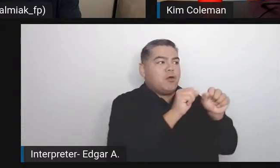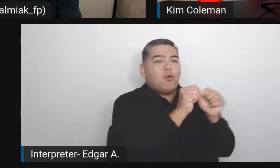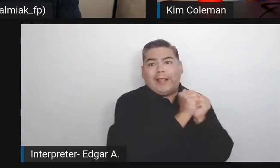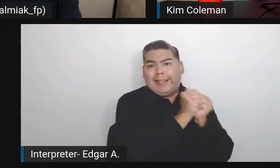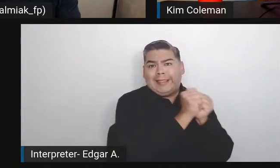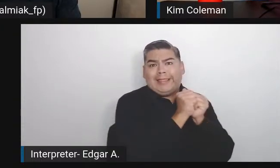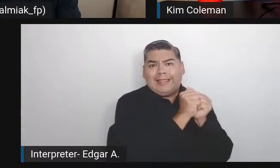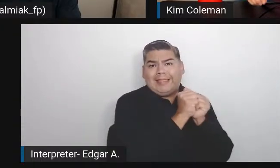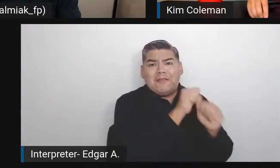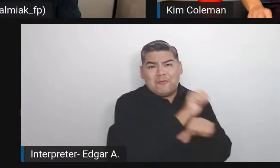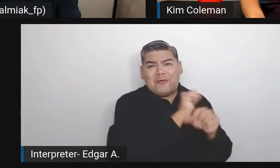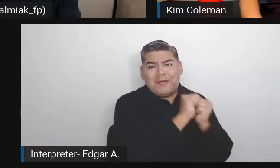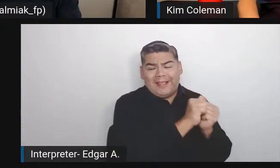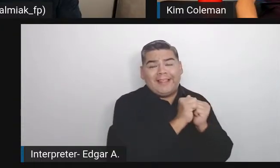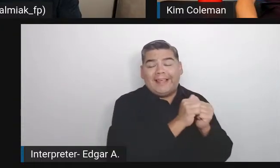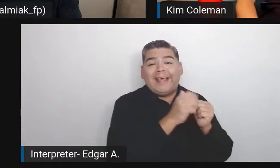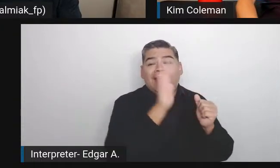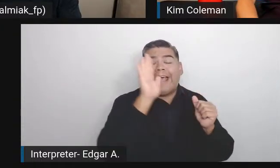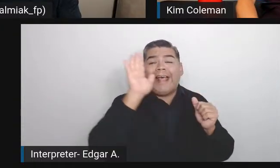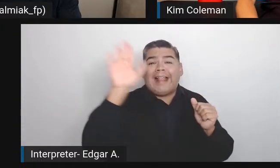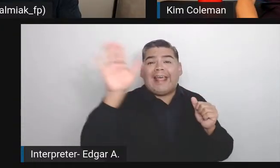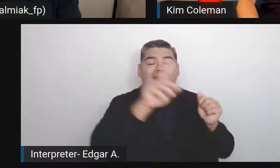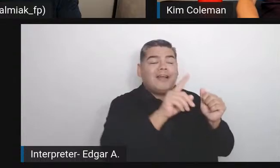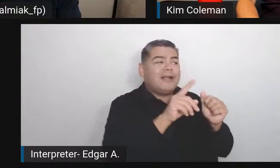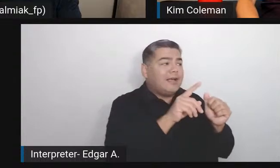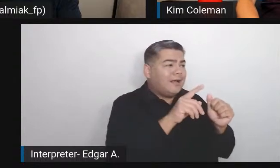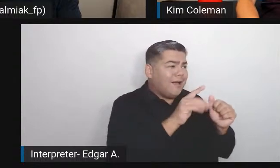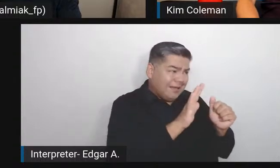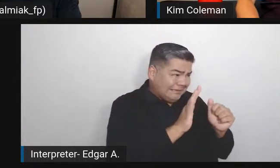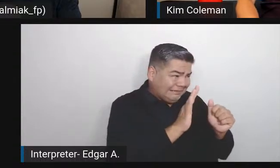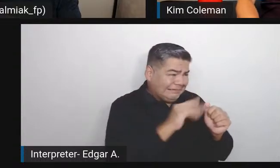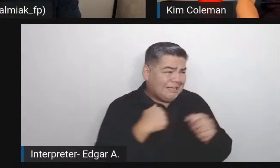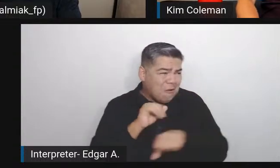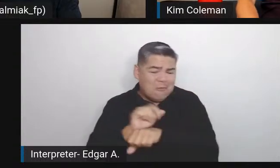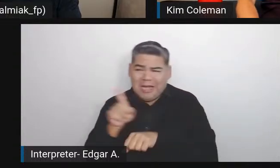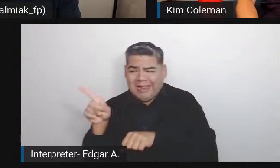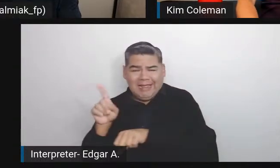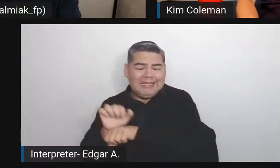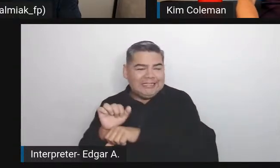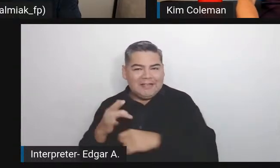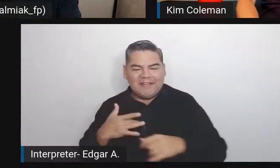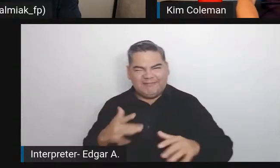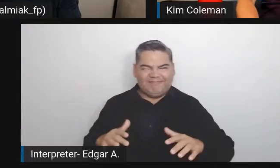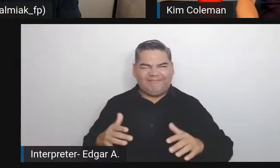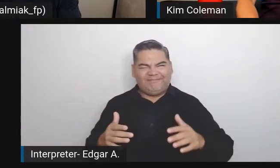with you partner but then when you do it is how you do things Maciek Palmowski: It is great. Is the person that you know.